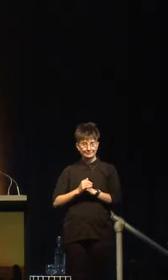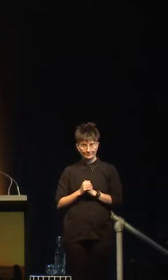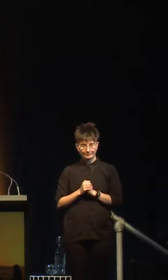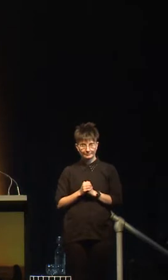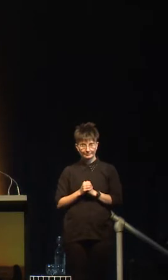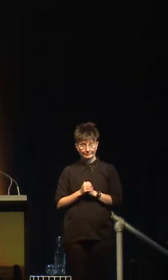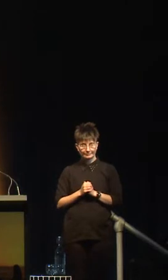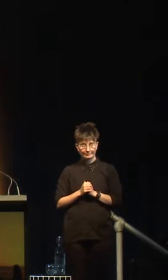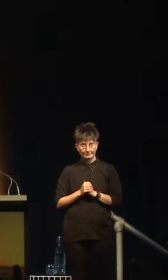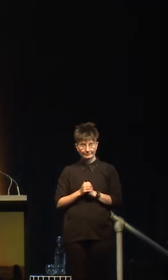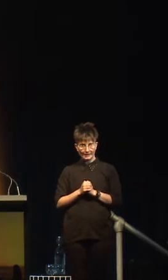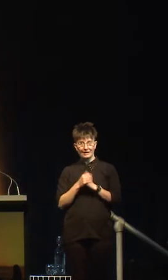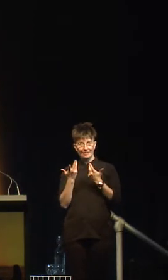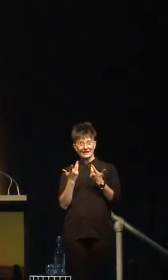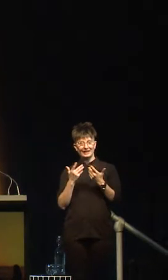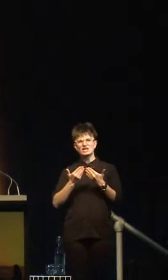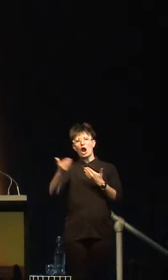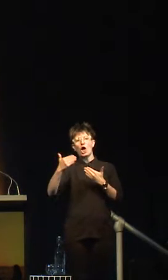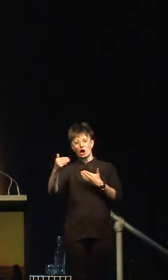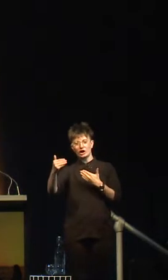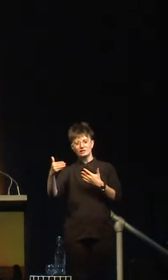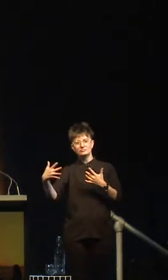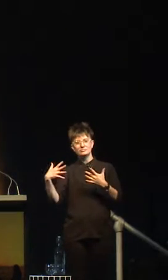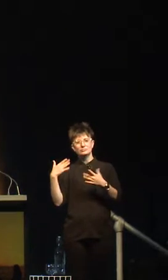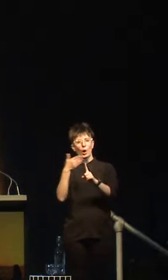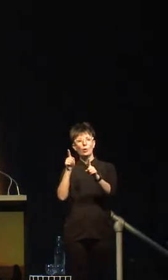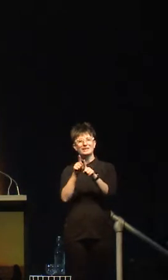that to between somewhere between 24 and 47 percent which is a number that we've pulled,